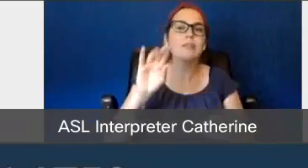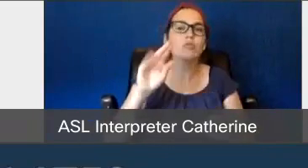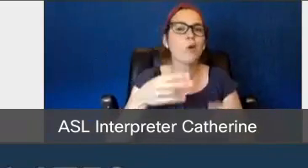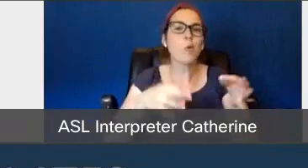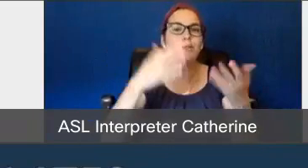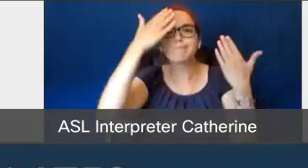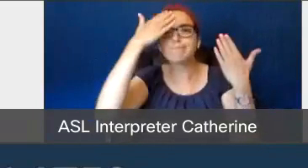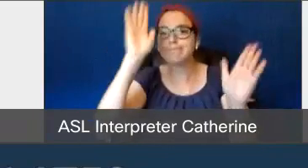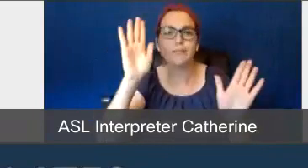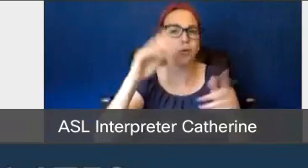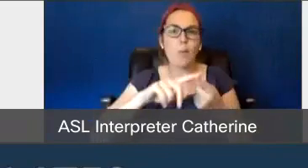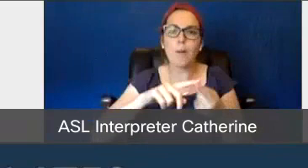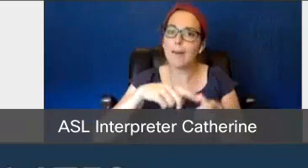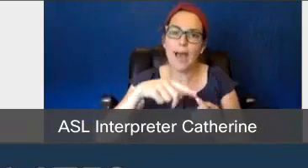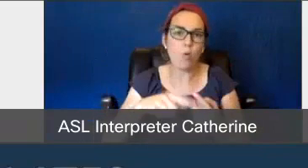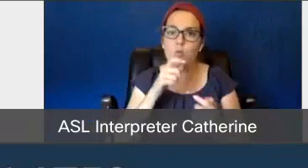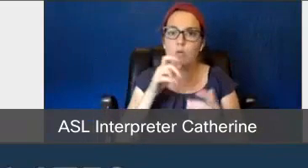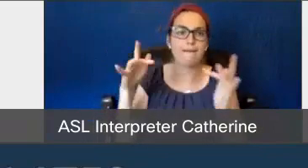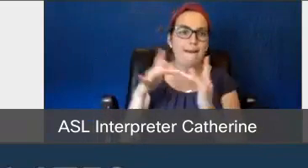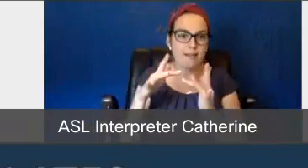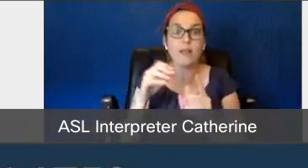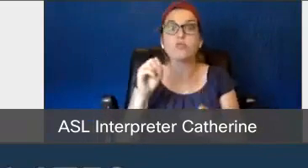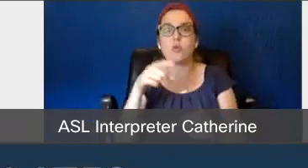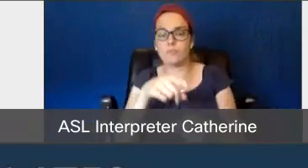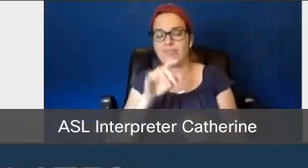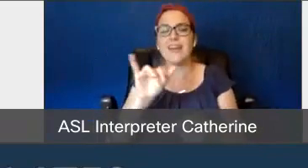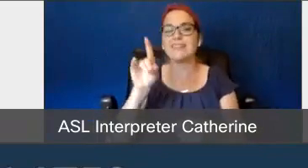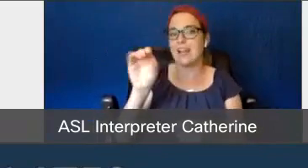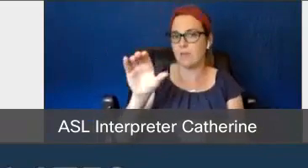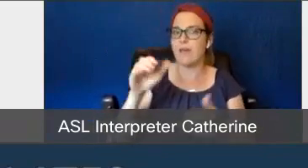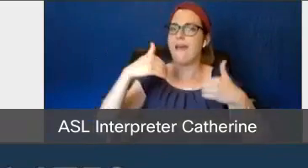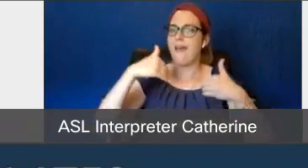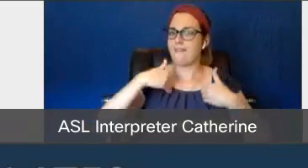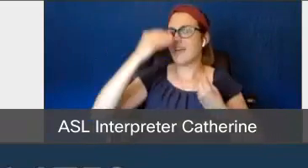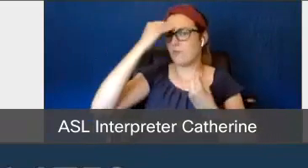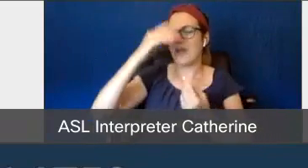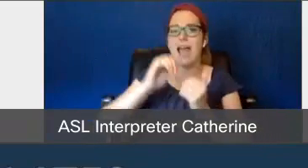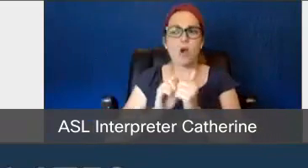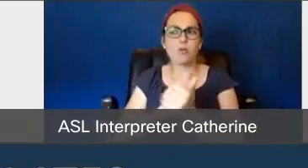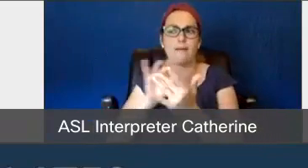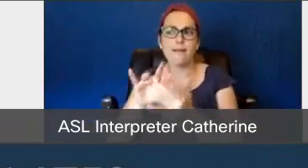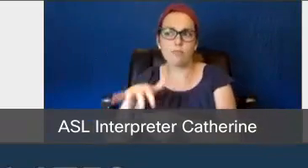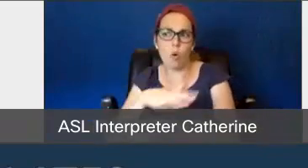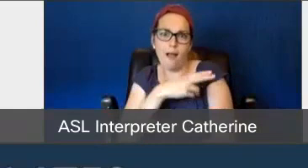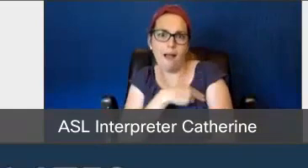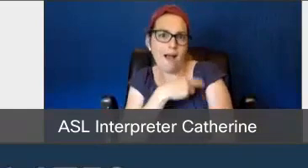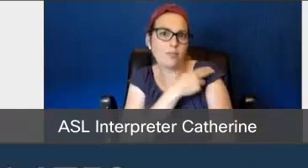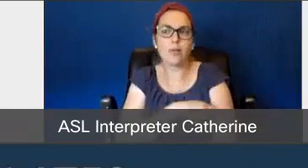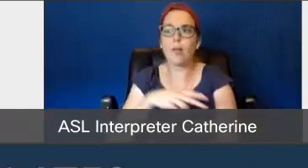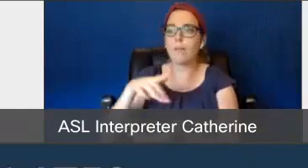And so there are directions for how to contact medical societies, local hospitals, online locator services